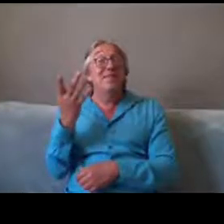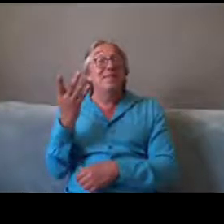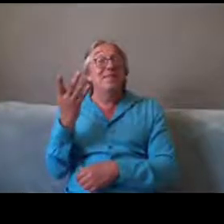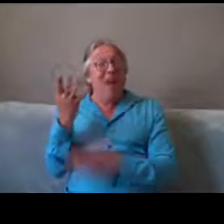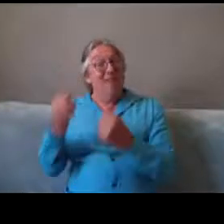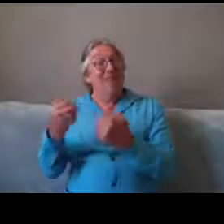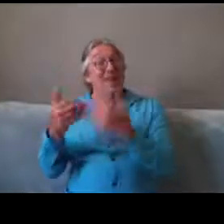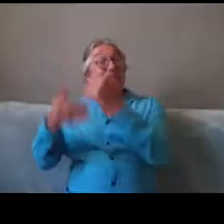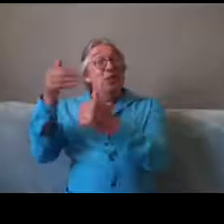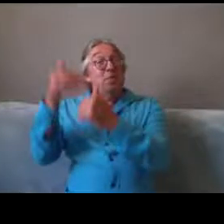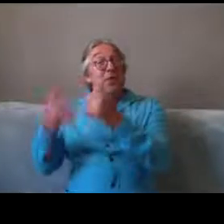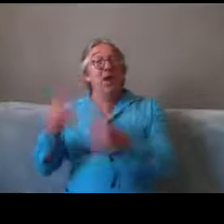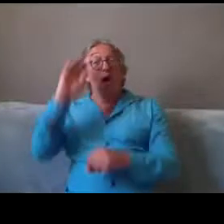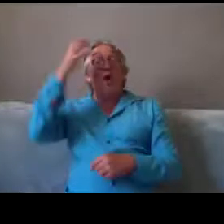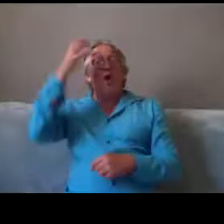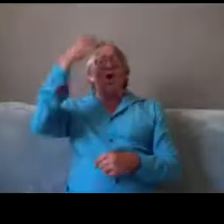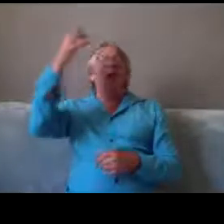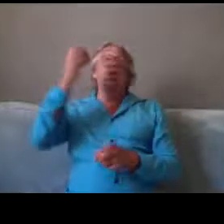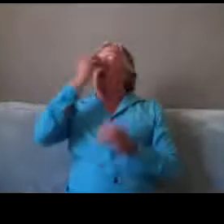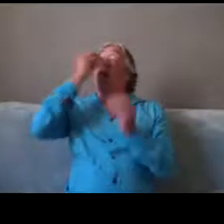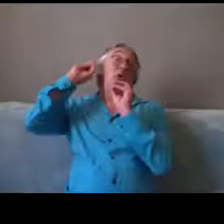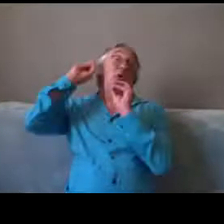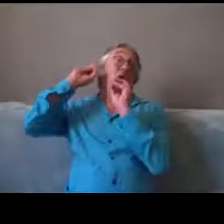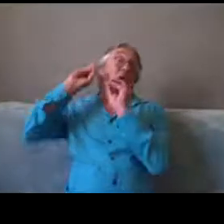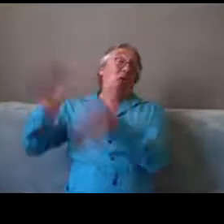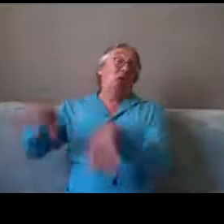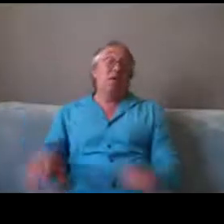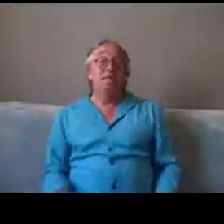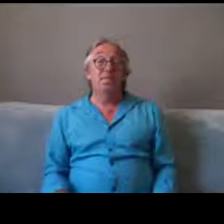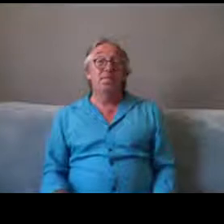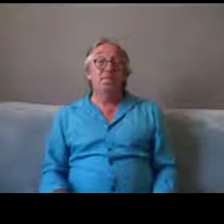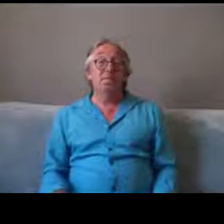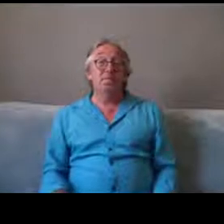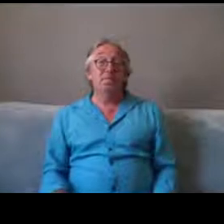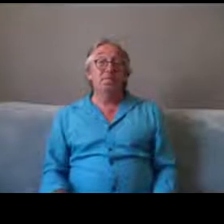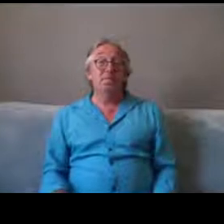We'll be also talking about vocational training students